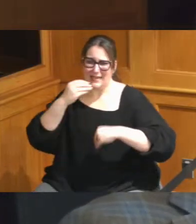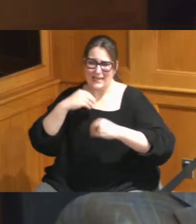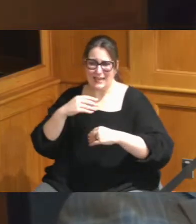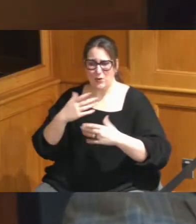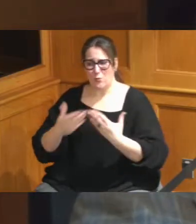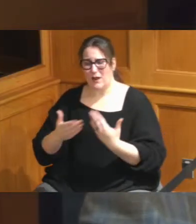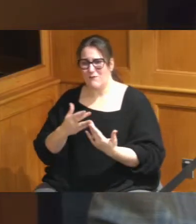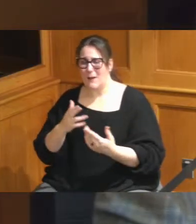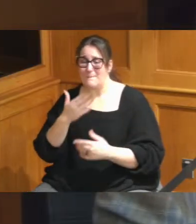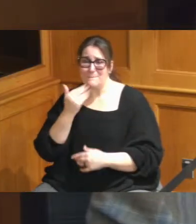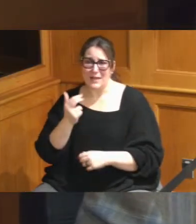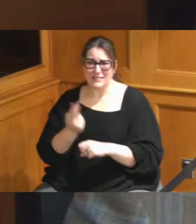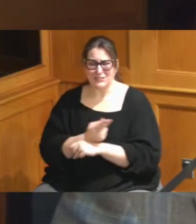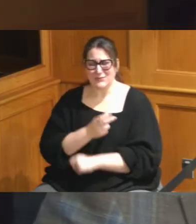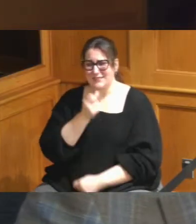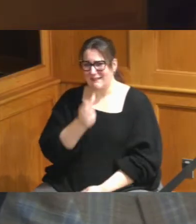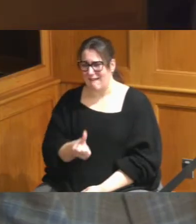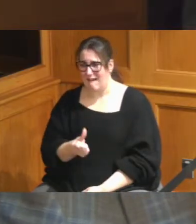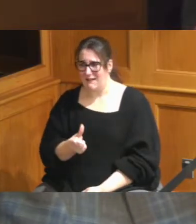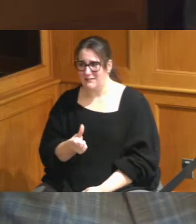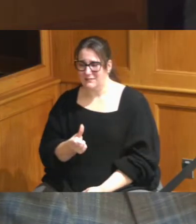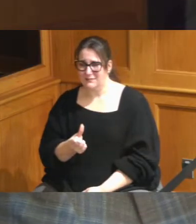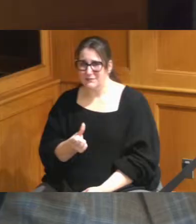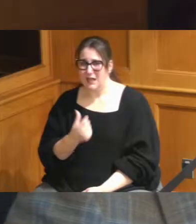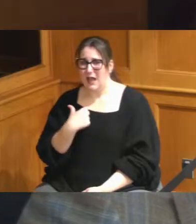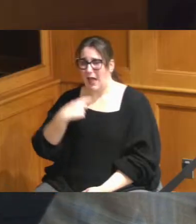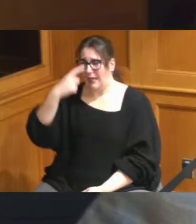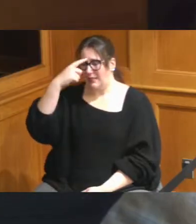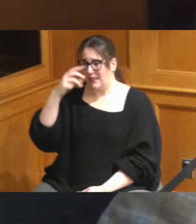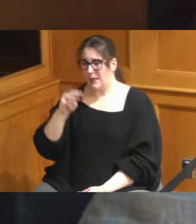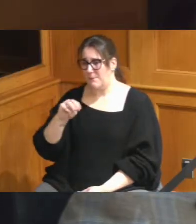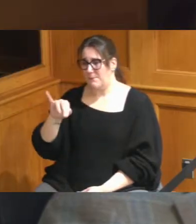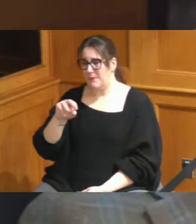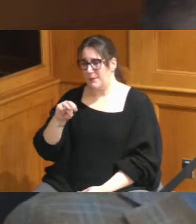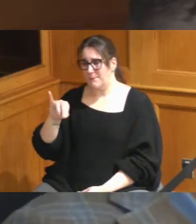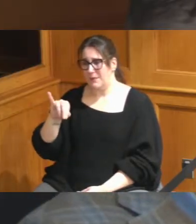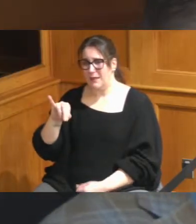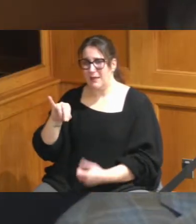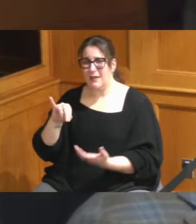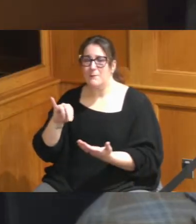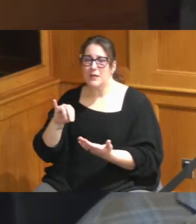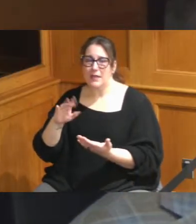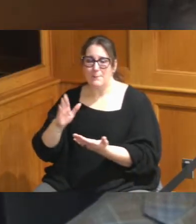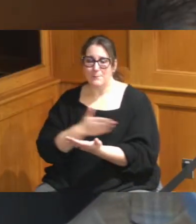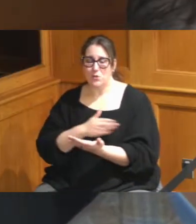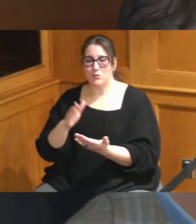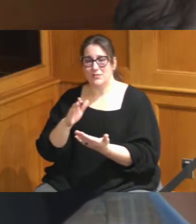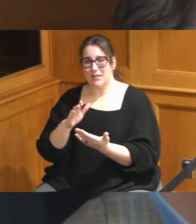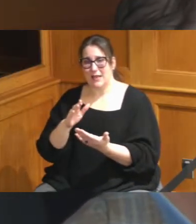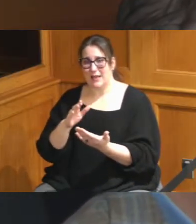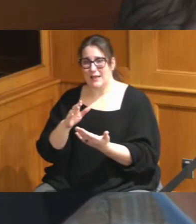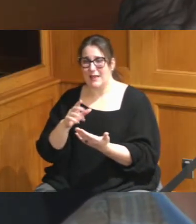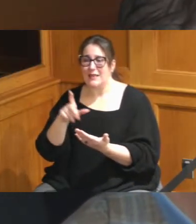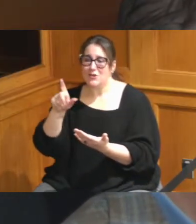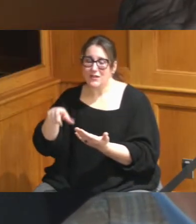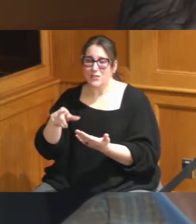best use. I think Mimi being a music venue, they do need to have a drive up to their box office